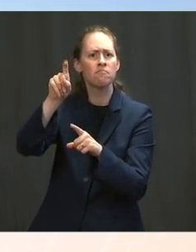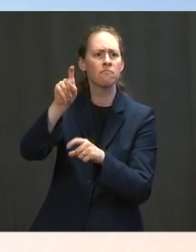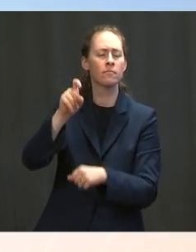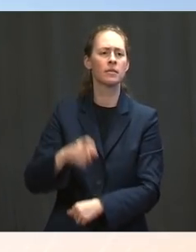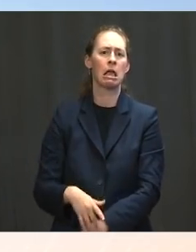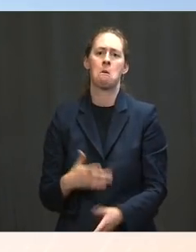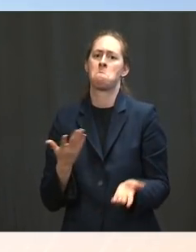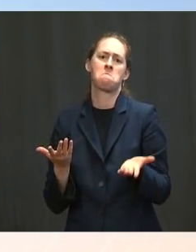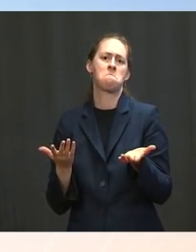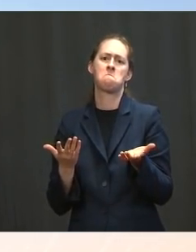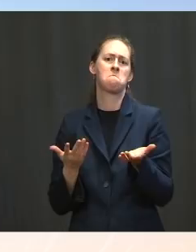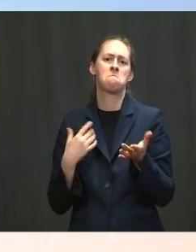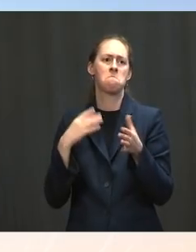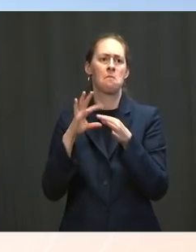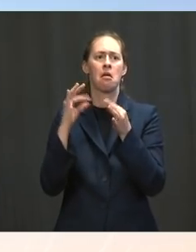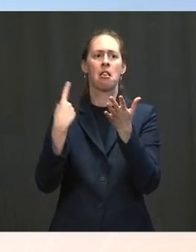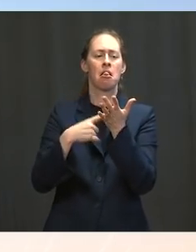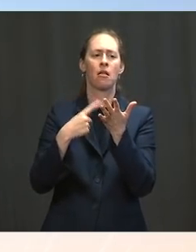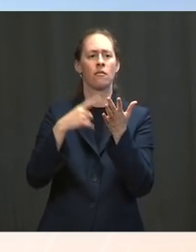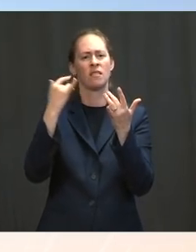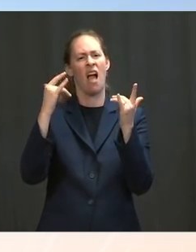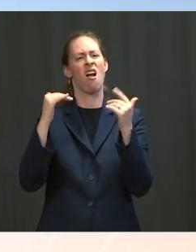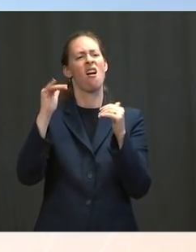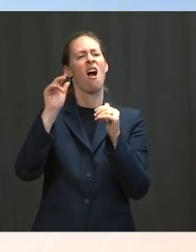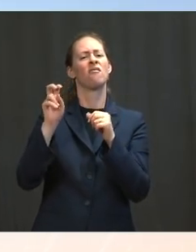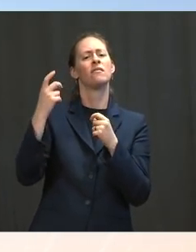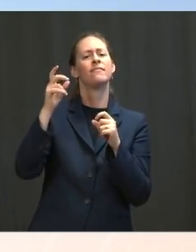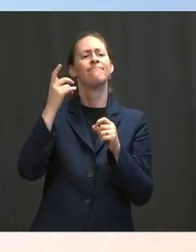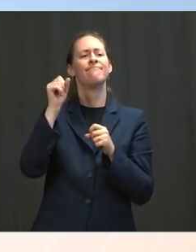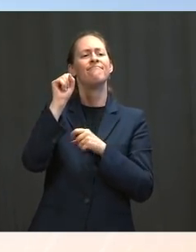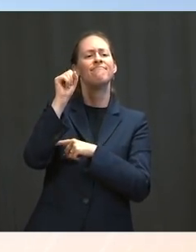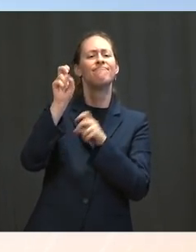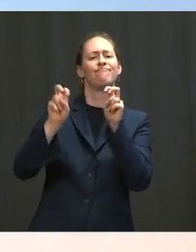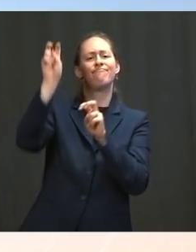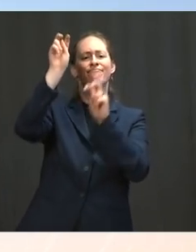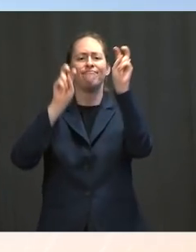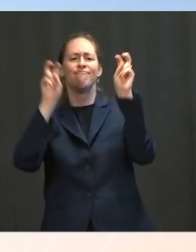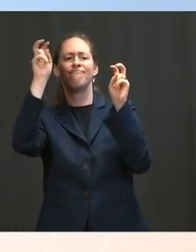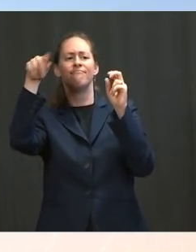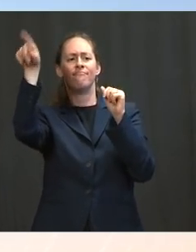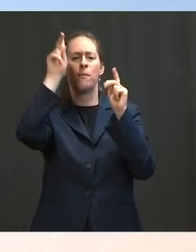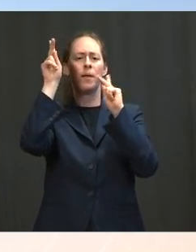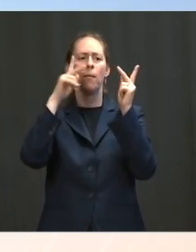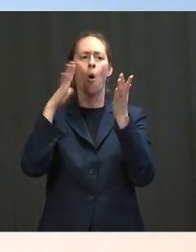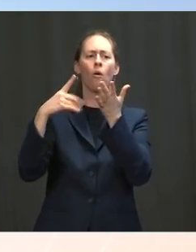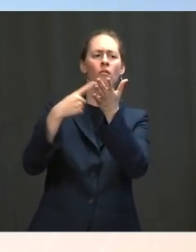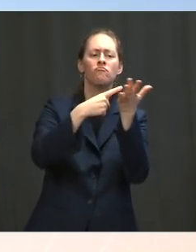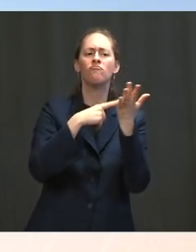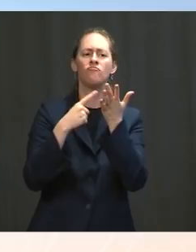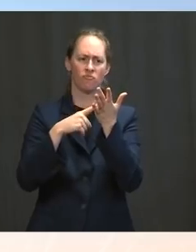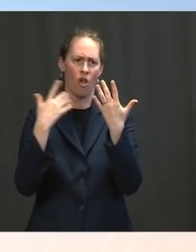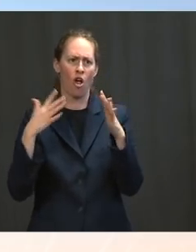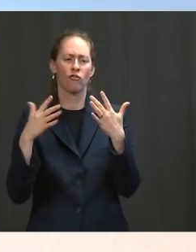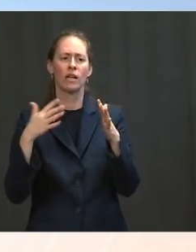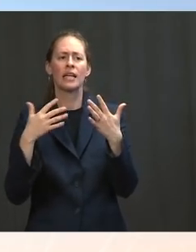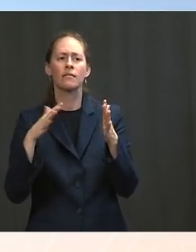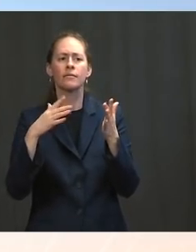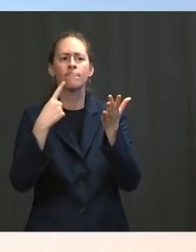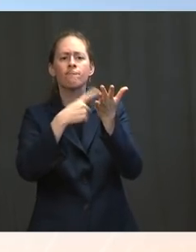We have high-level officials who are talented and aptly engaged with their counterparts. And I will see if there's more specifics